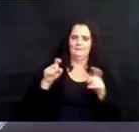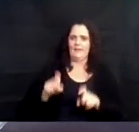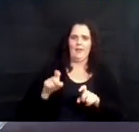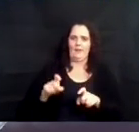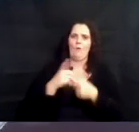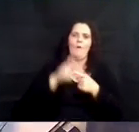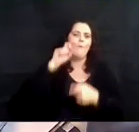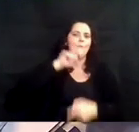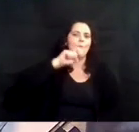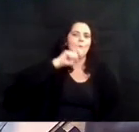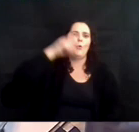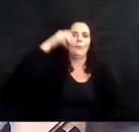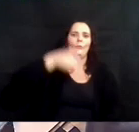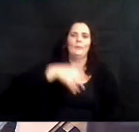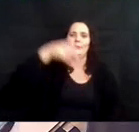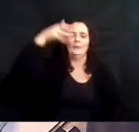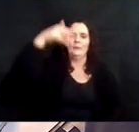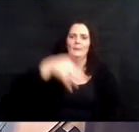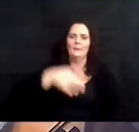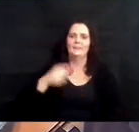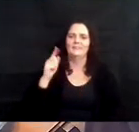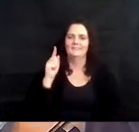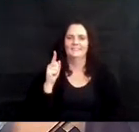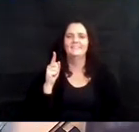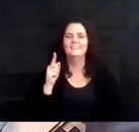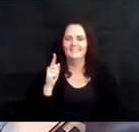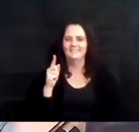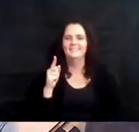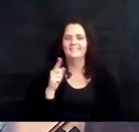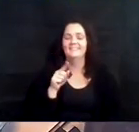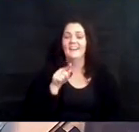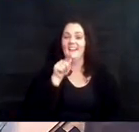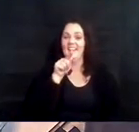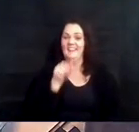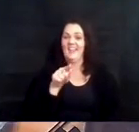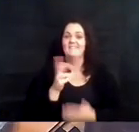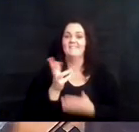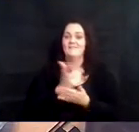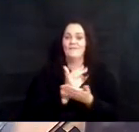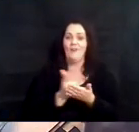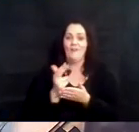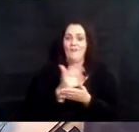The other thing you can do of course, is you can combine this kind of drawing, this kind of eraser drawing with the puppet